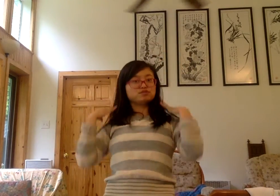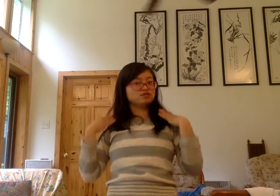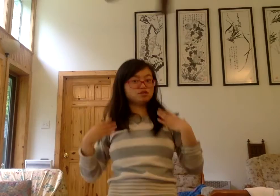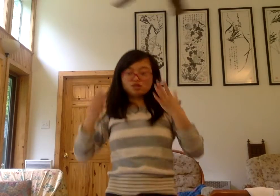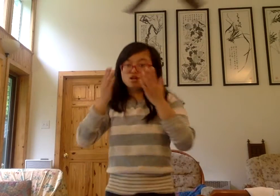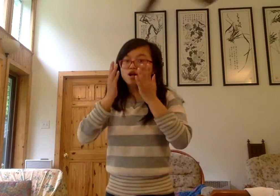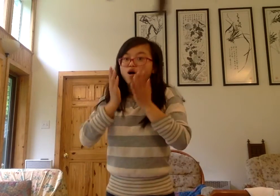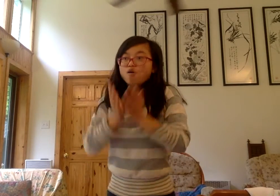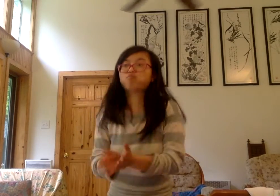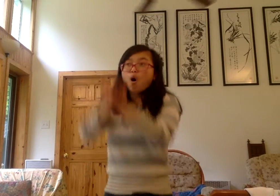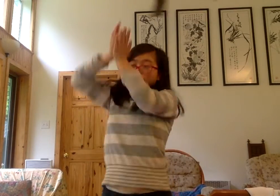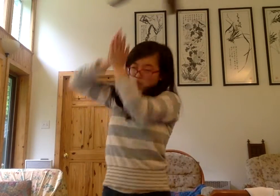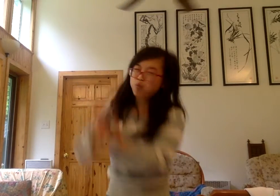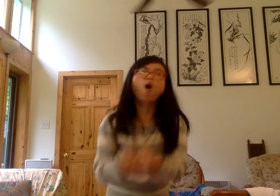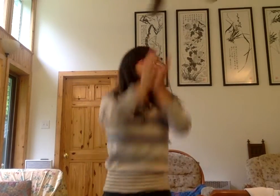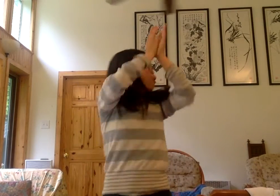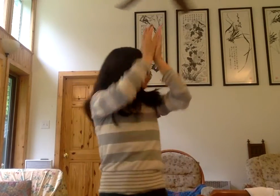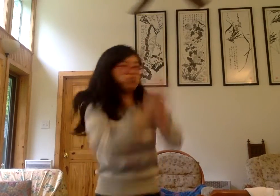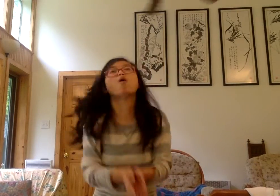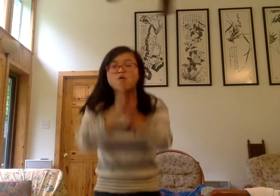and splashing to me make wet.